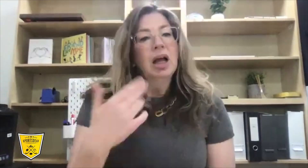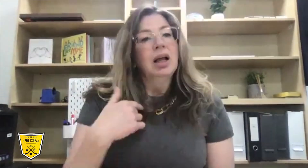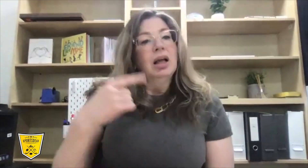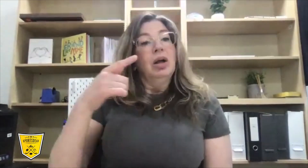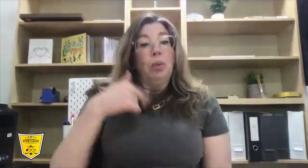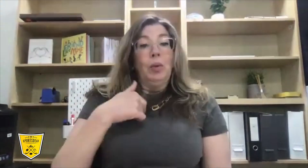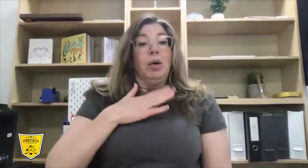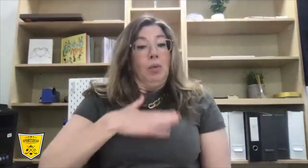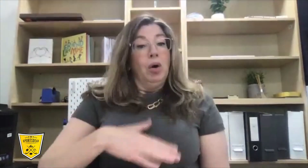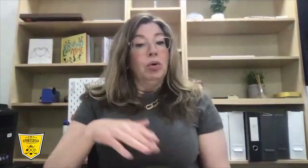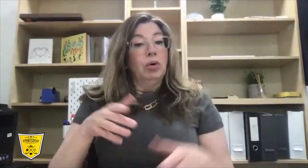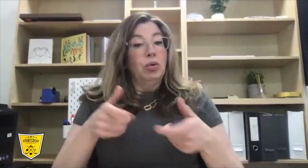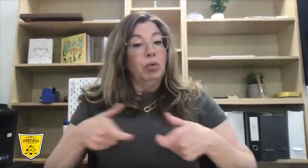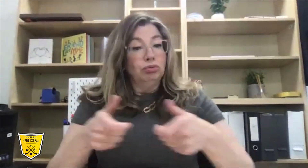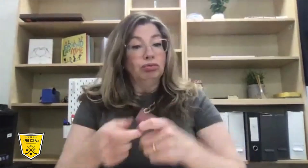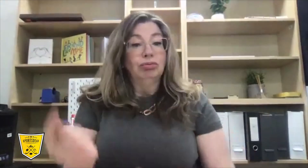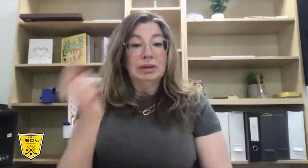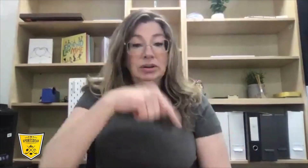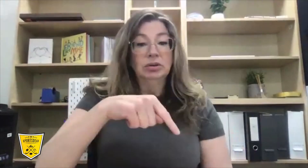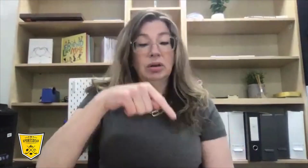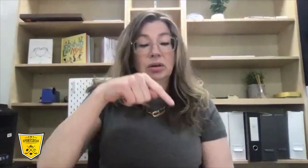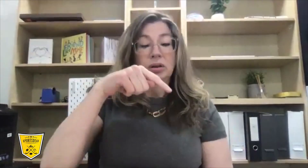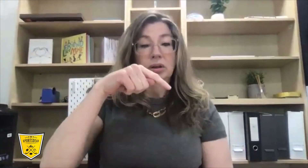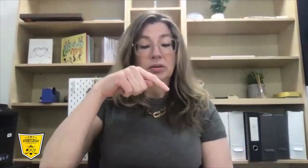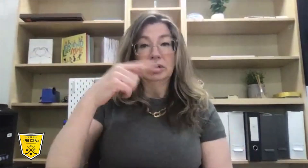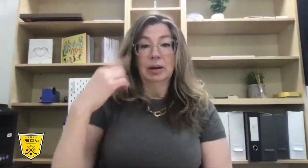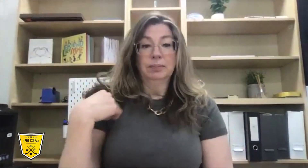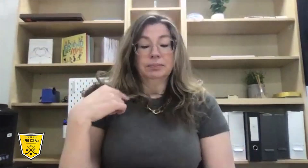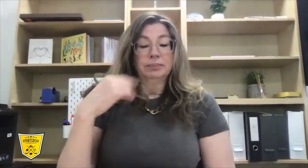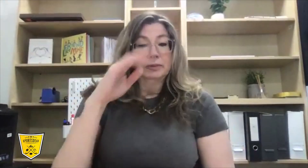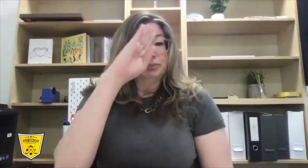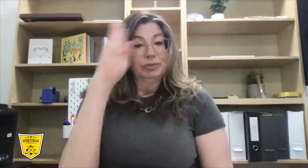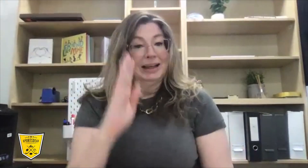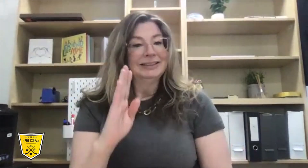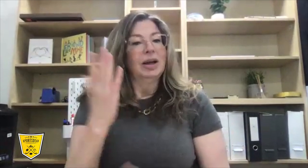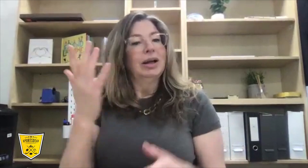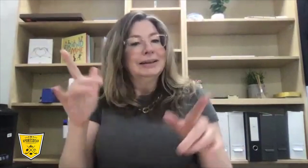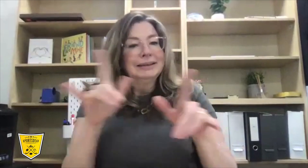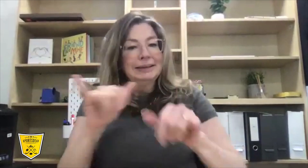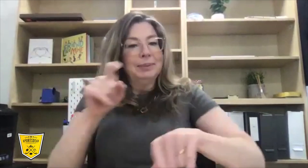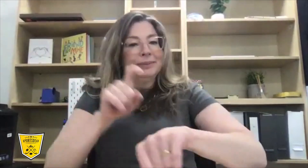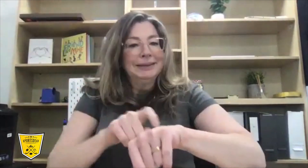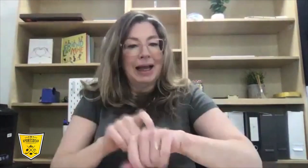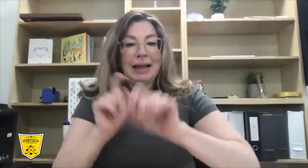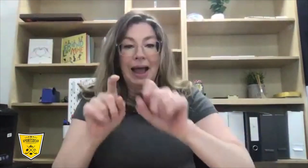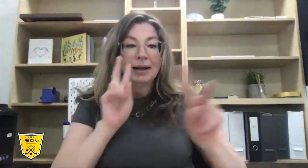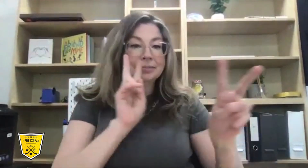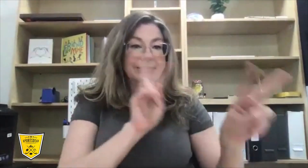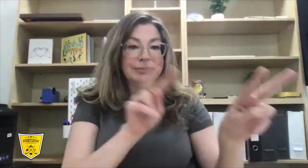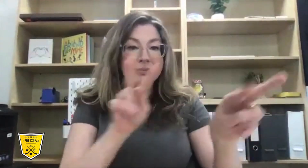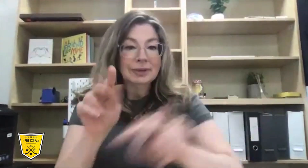We wanted the Congress to be held in Brazil and at the same time look